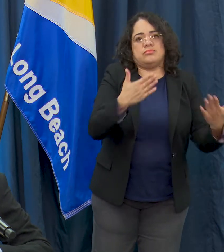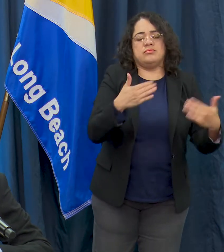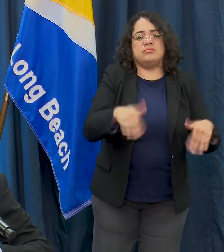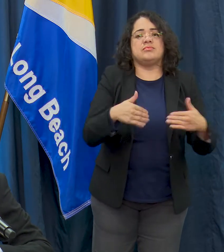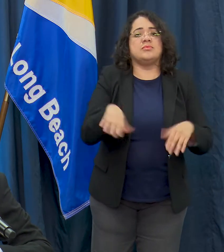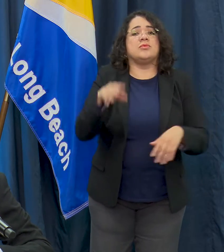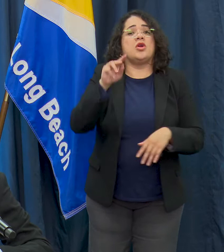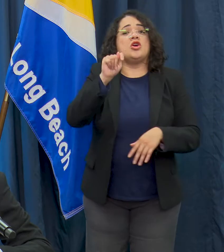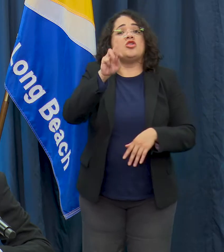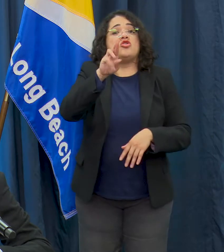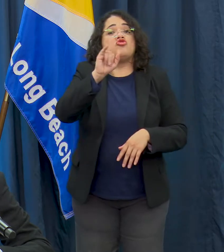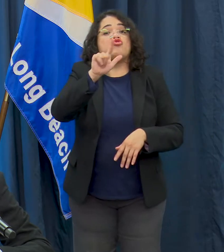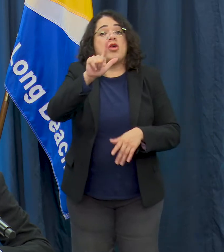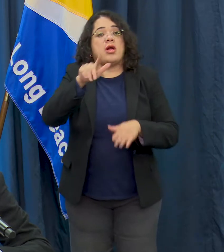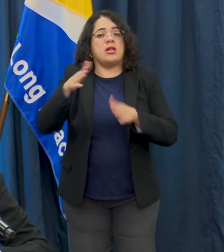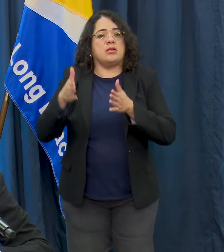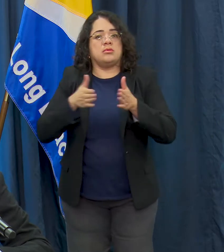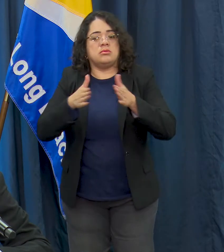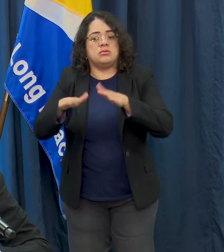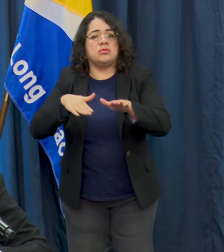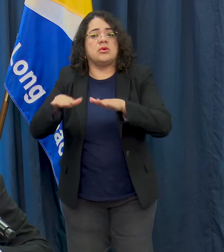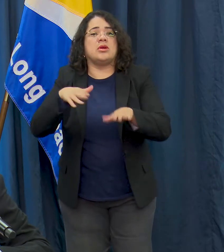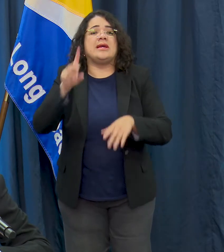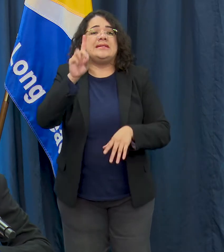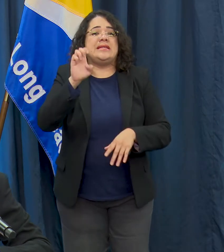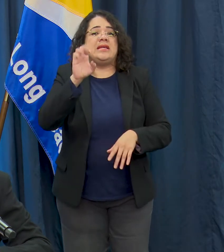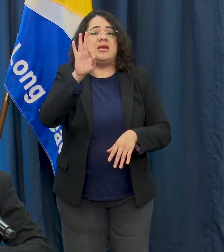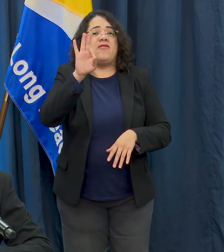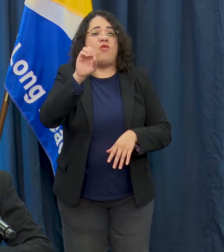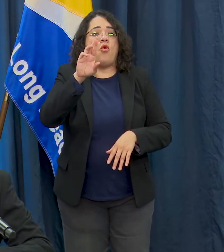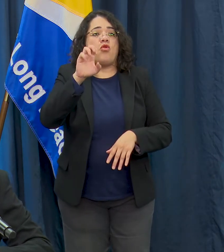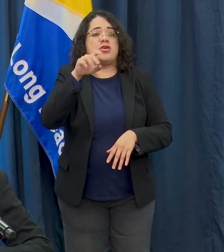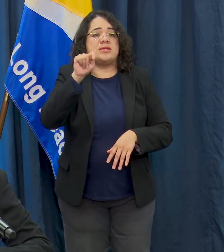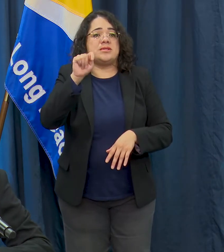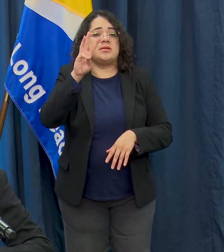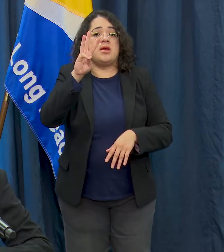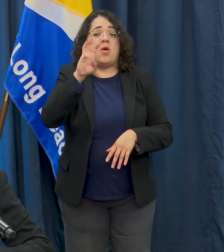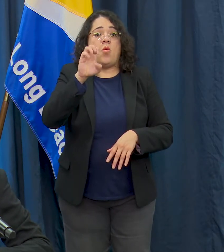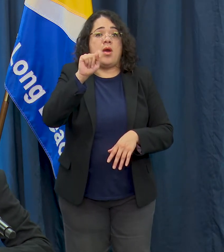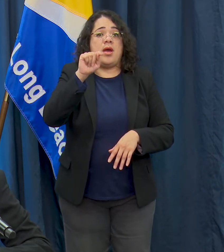including DeForest Wetlands, the Nature Center, Willow Springs Park as well as